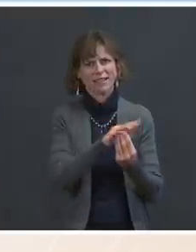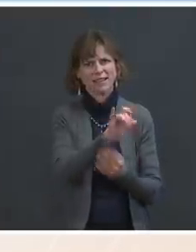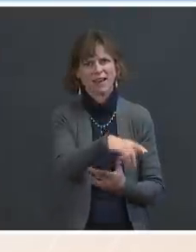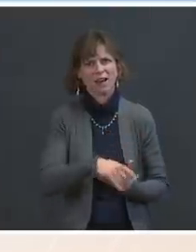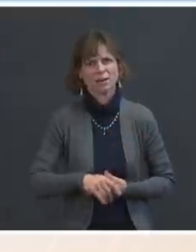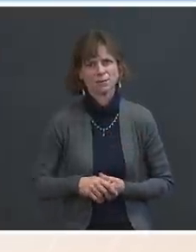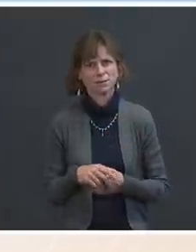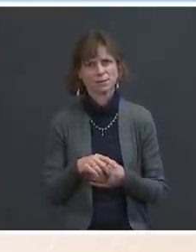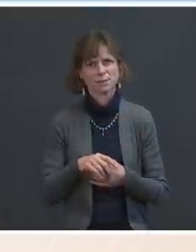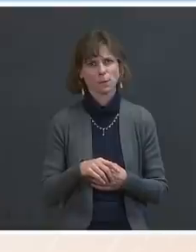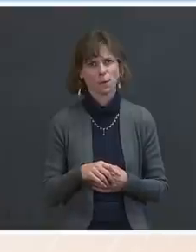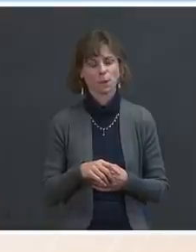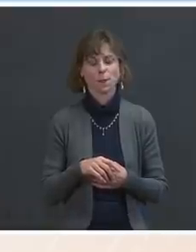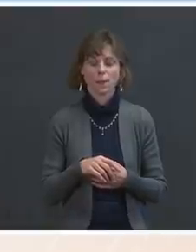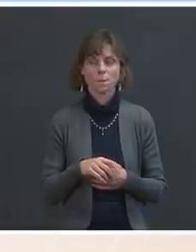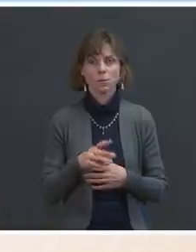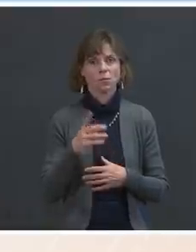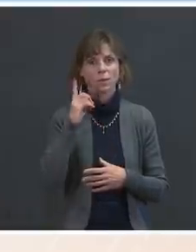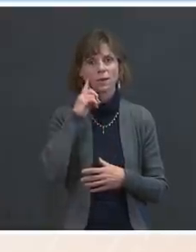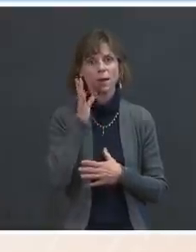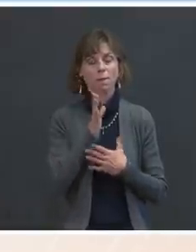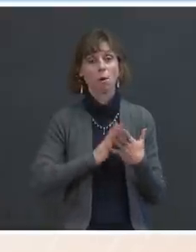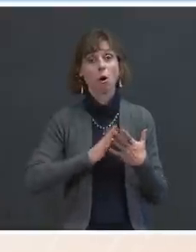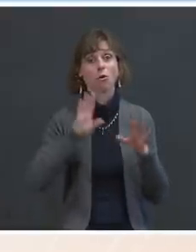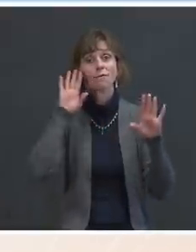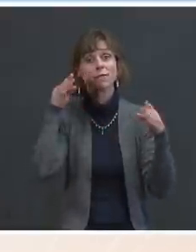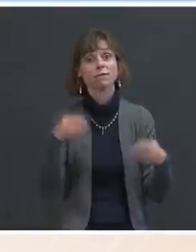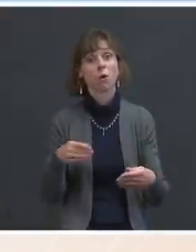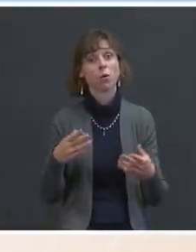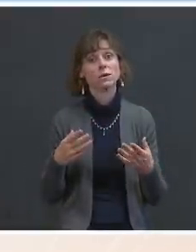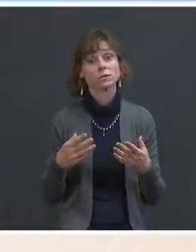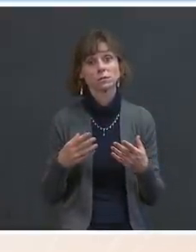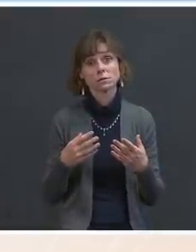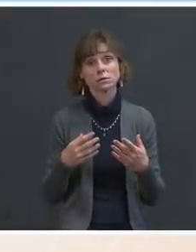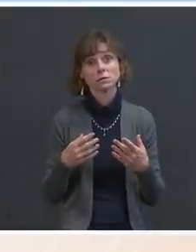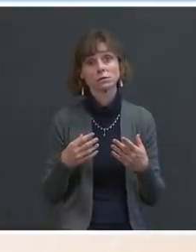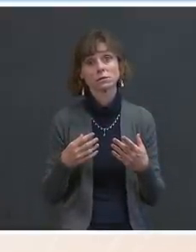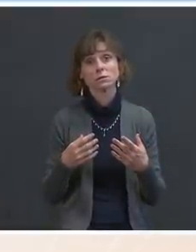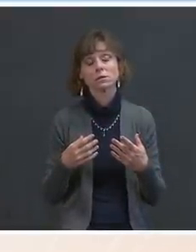my part of this focuses much more on what we're doing